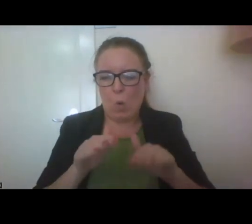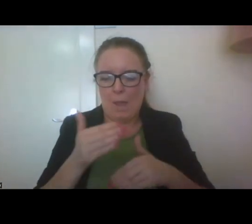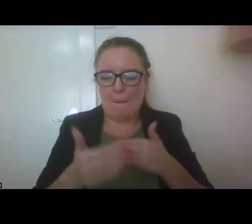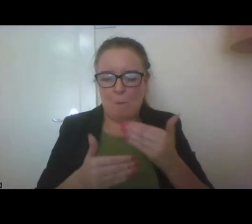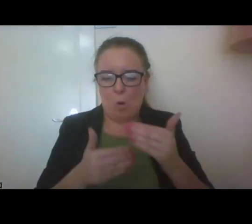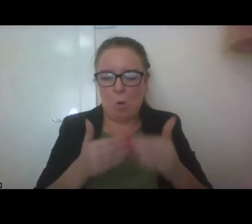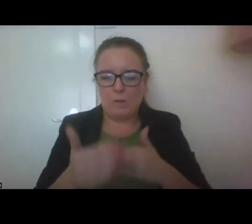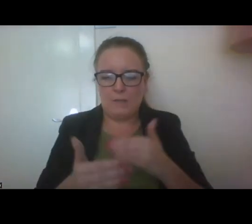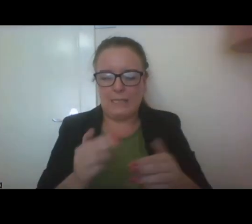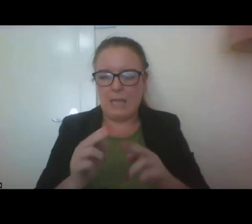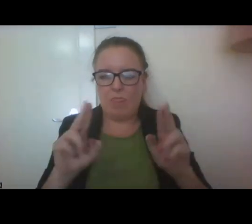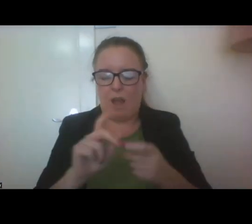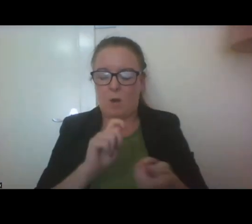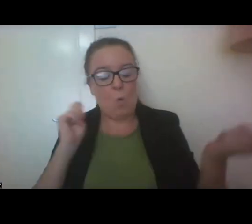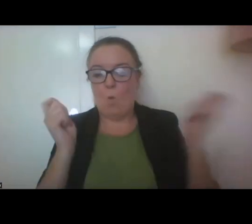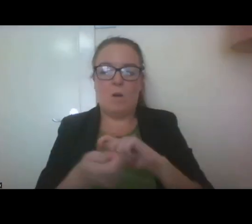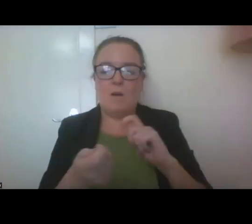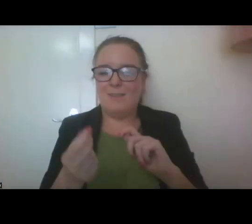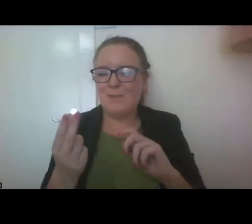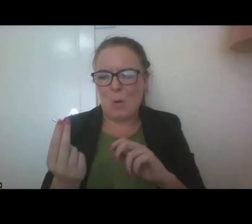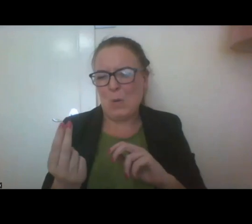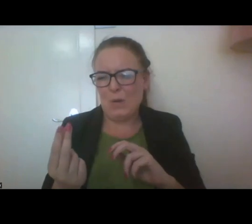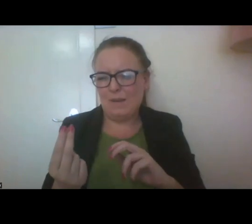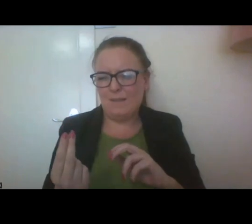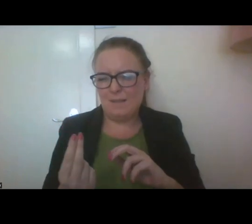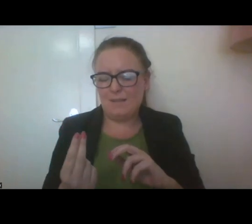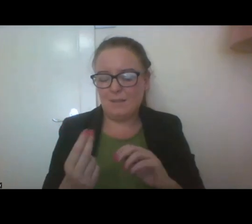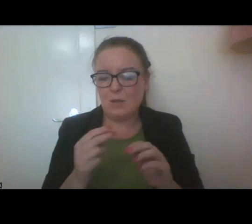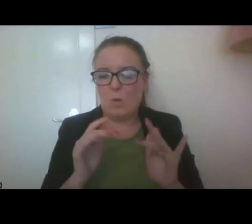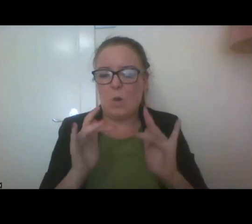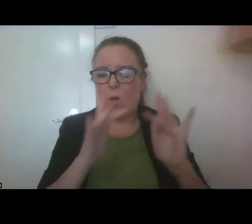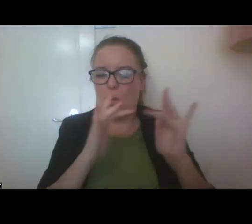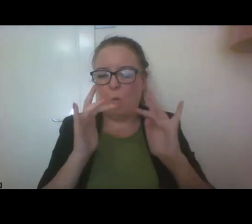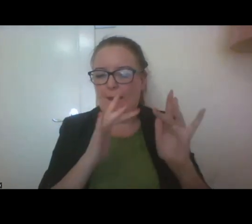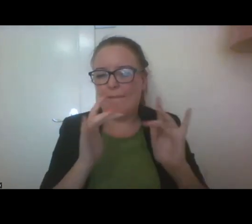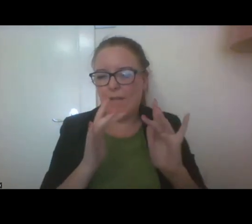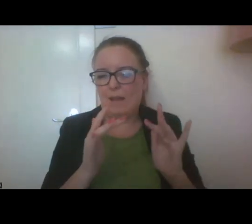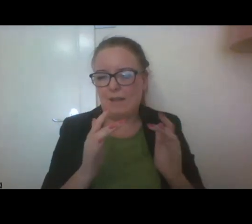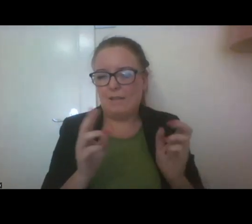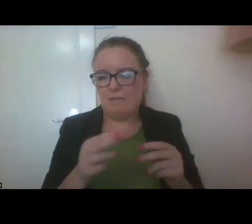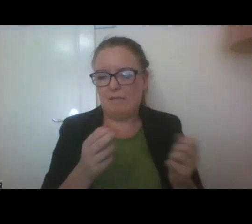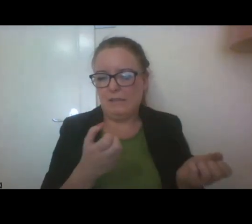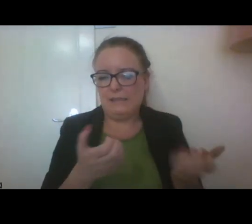So, that's another reason for using Wi-Fi to deliver that particular technology.